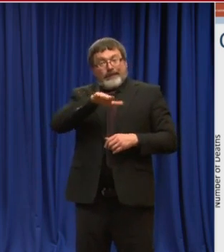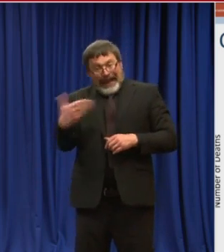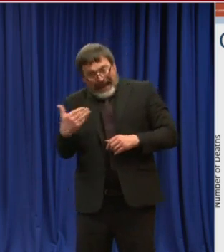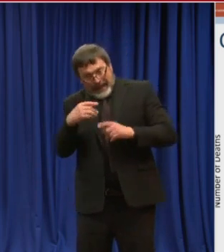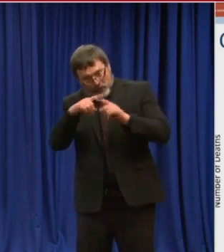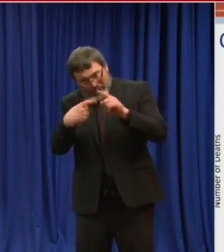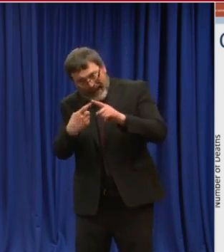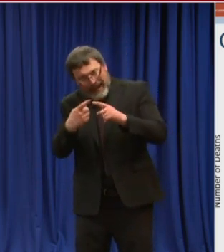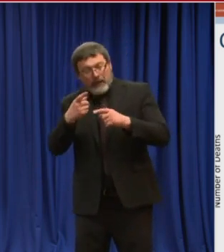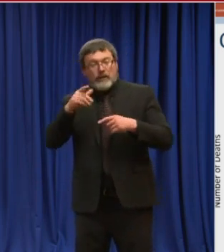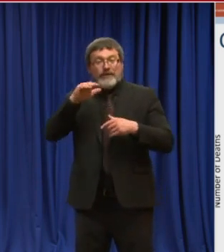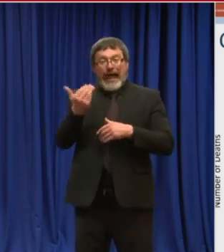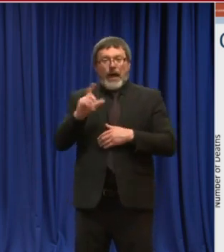THEY ENDED UP PASSING AWAY.